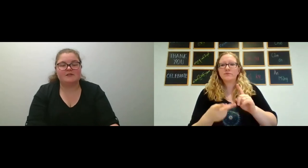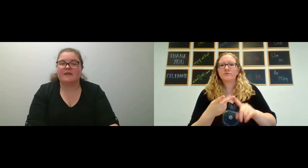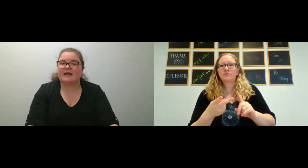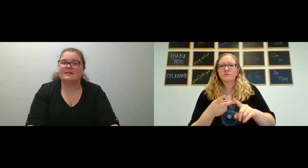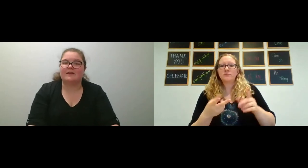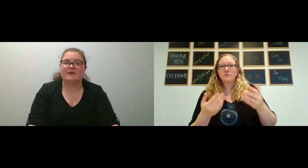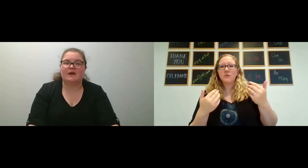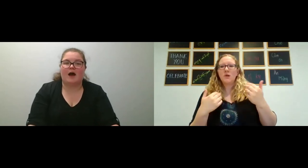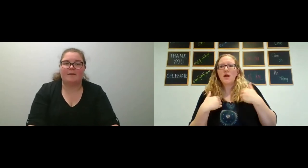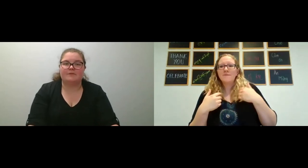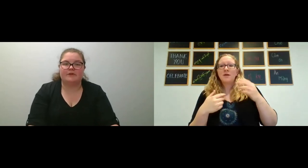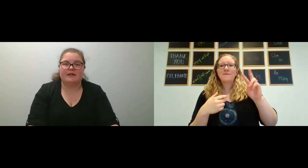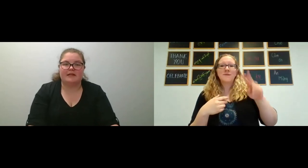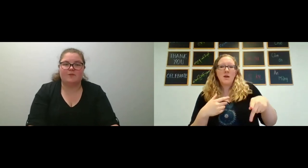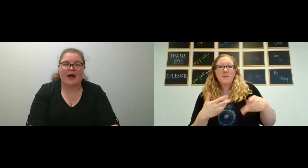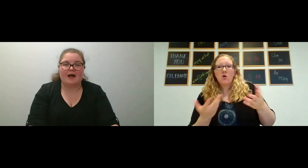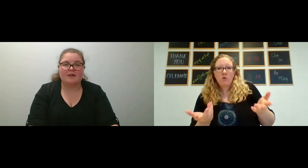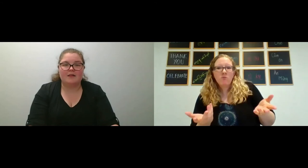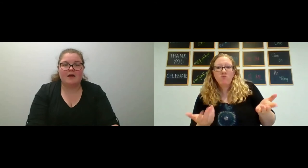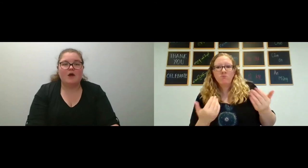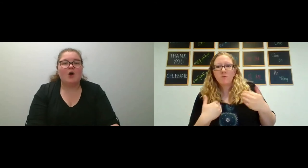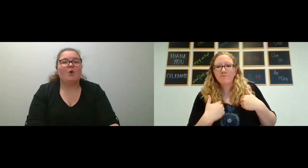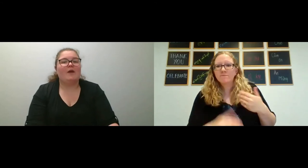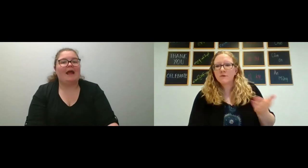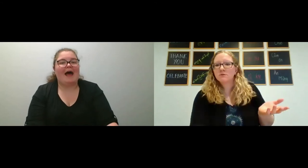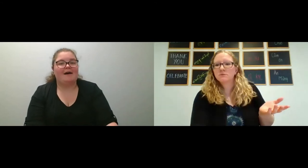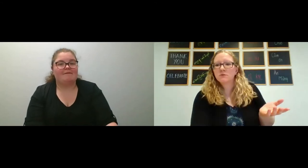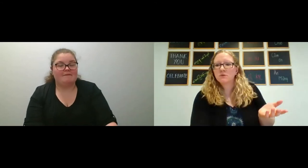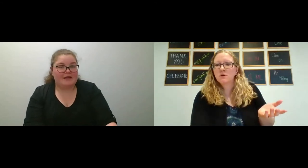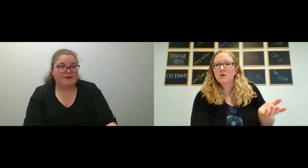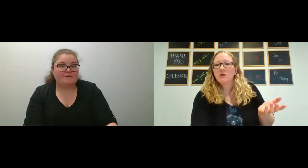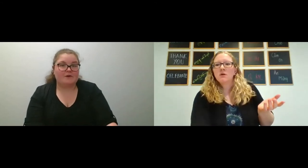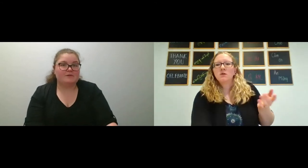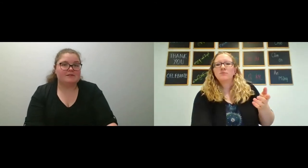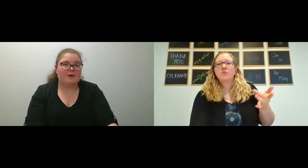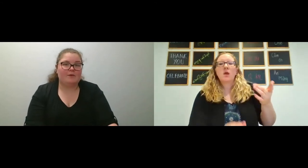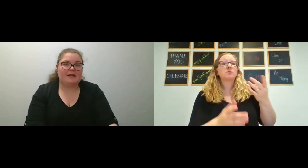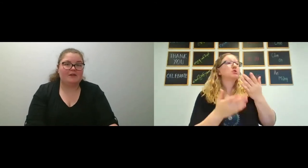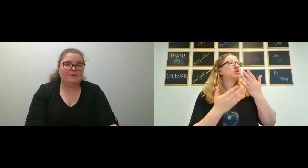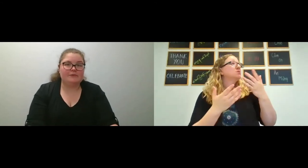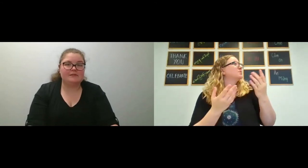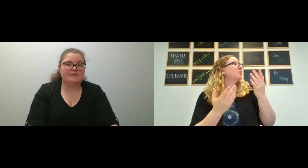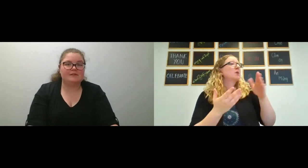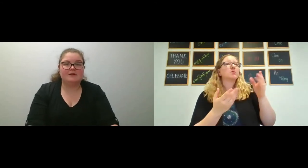So that's another good opportunity as well. We have video phones that we can use.